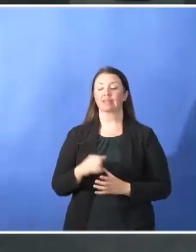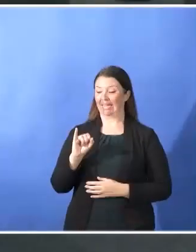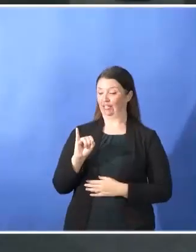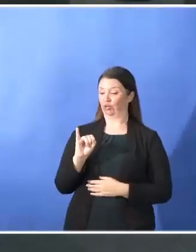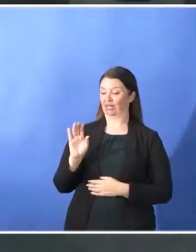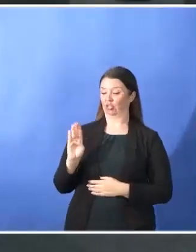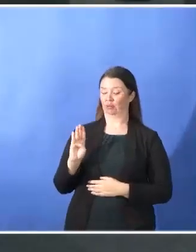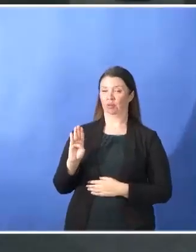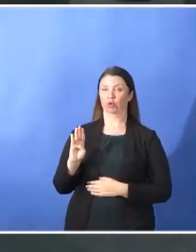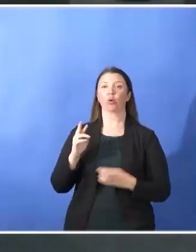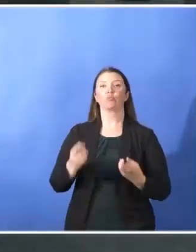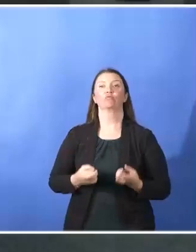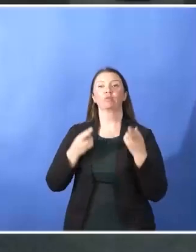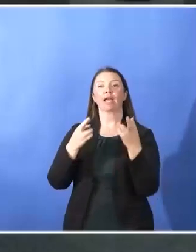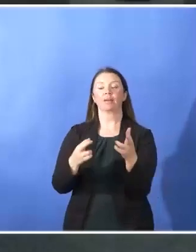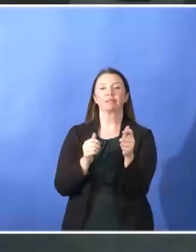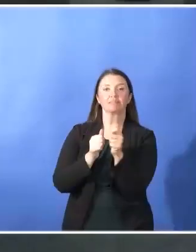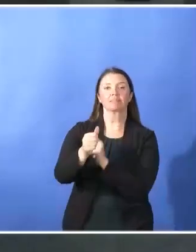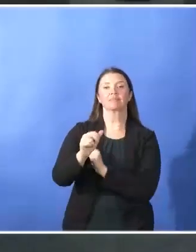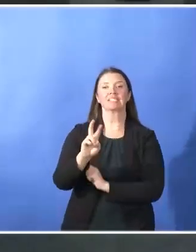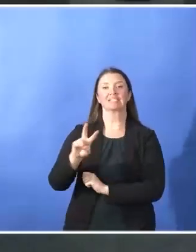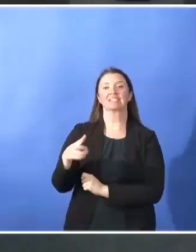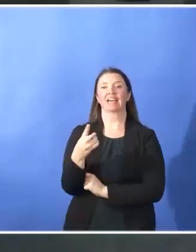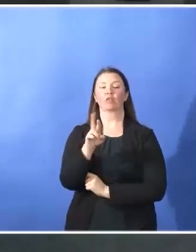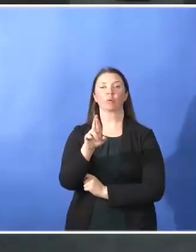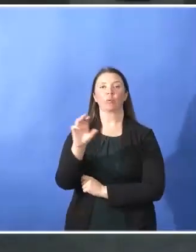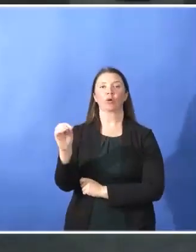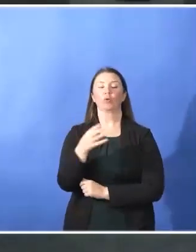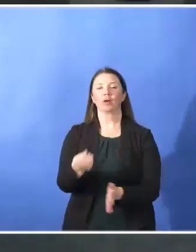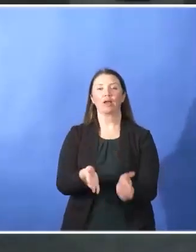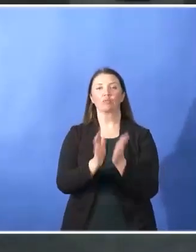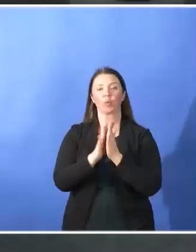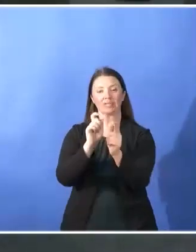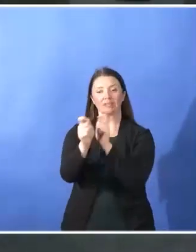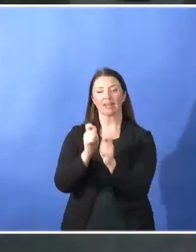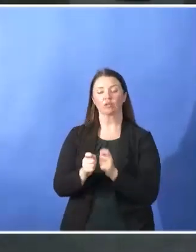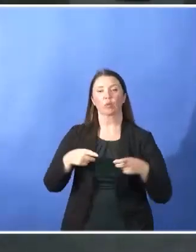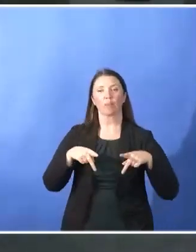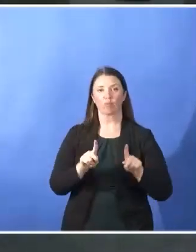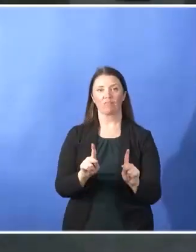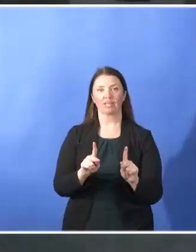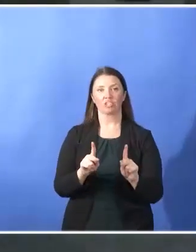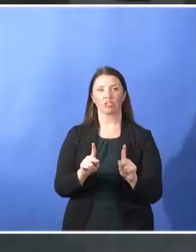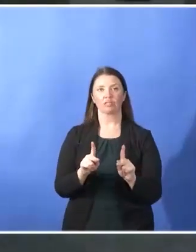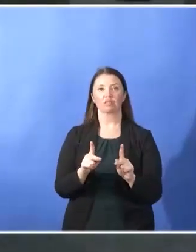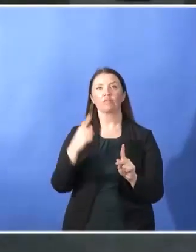SECOND REPORT IN ORDER FOR TECHNICAL AND CONFIRMING EDITS. THANK YOU. CHAIRWOMAN ROSENWORCEL: